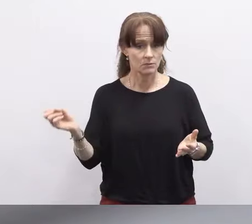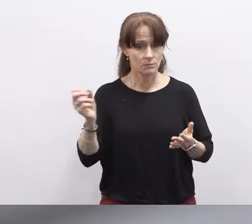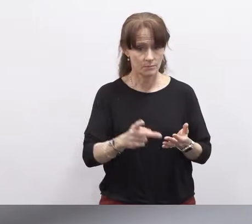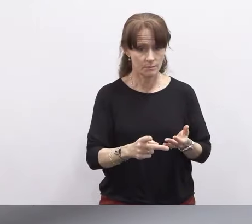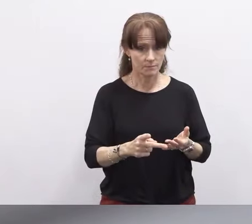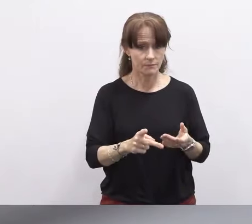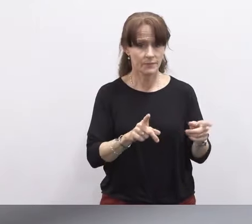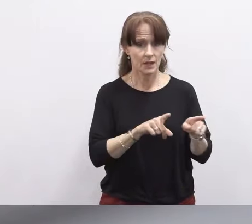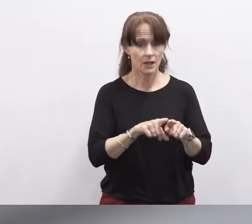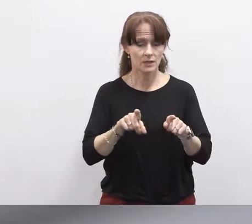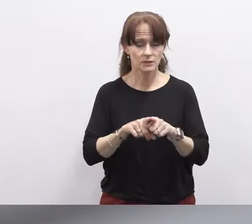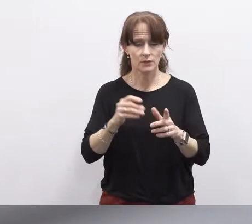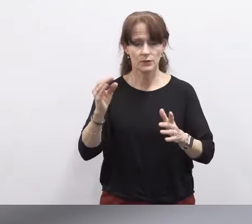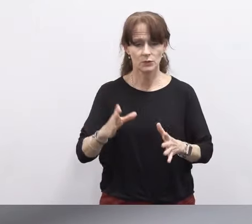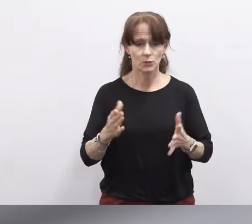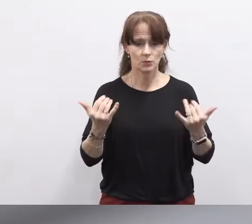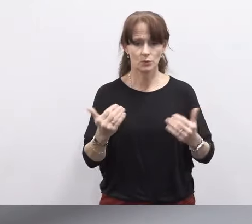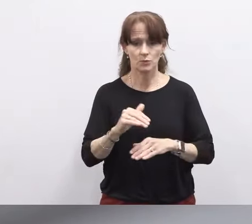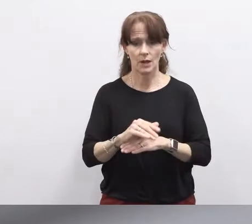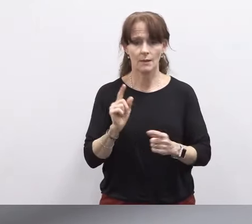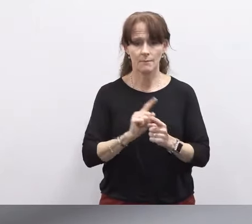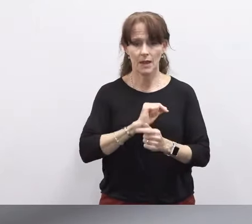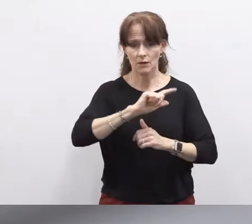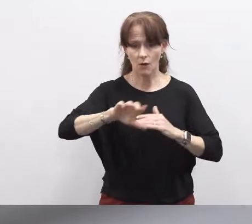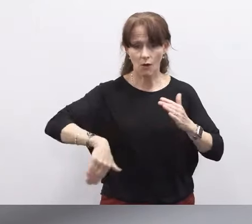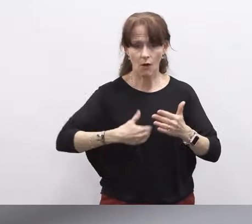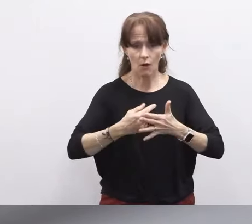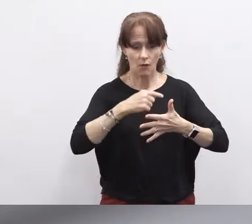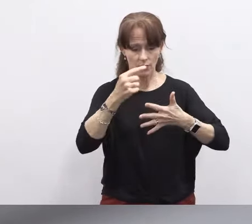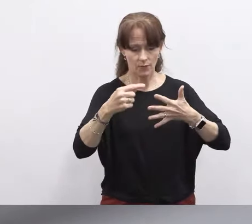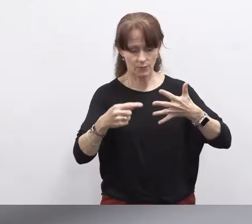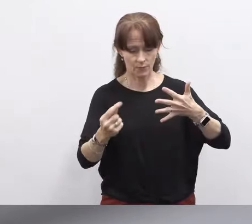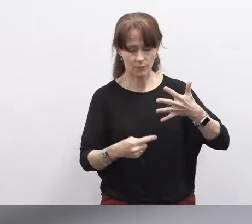As in the case of the student tonight has met all of the qualifications of that contract